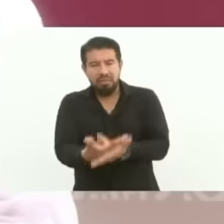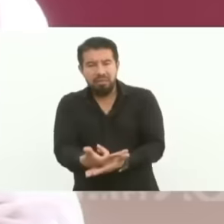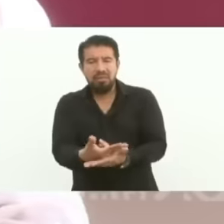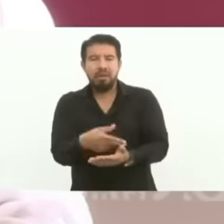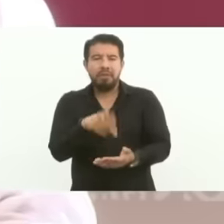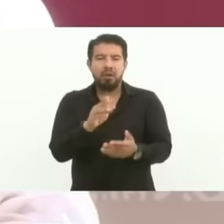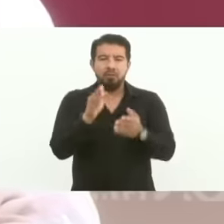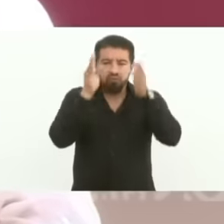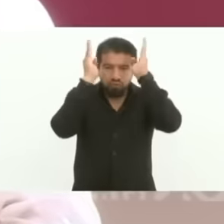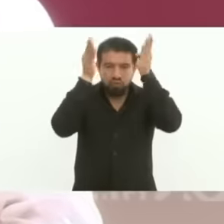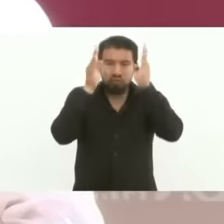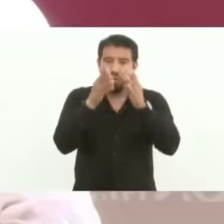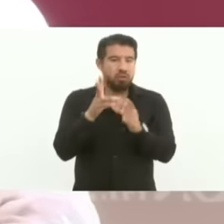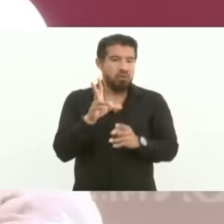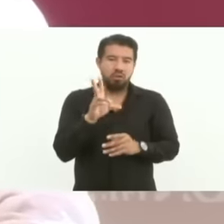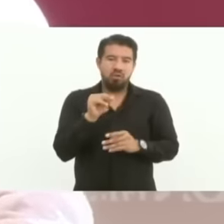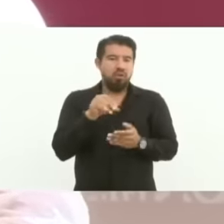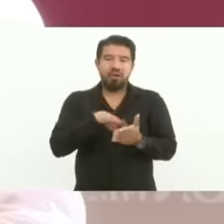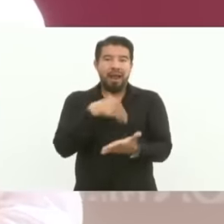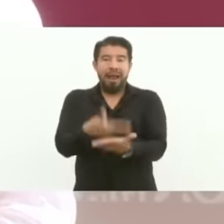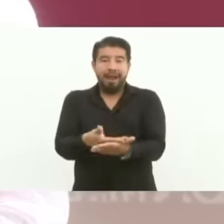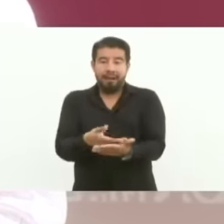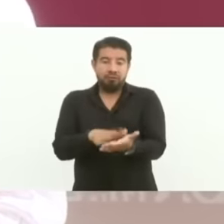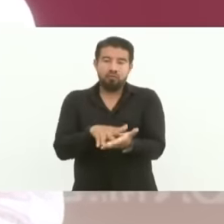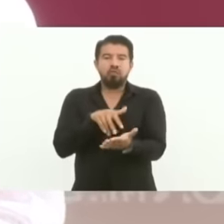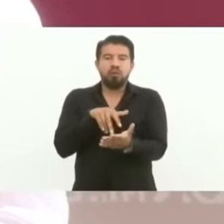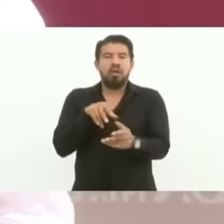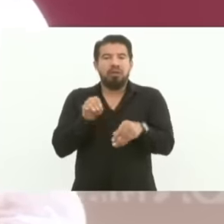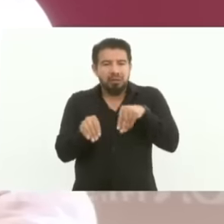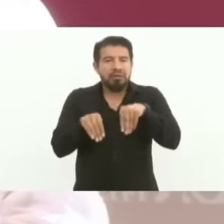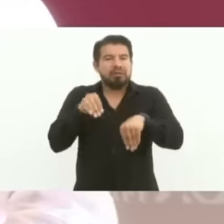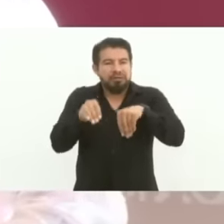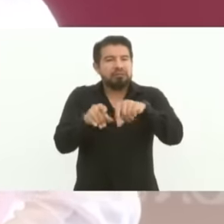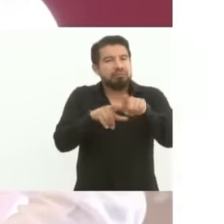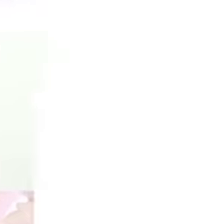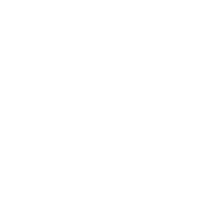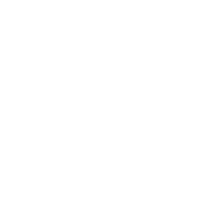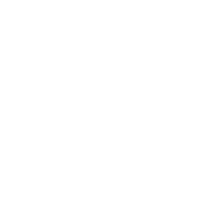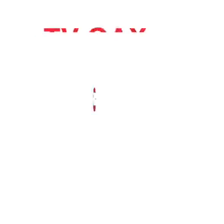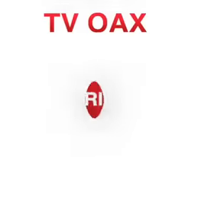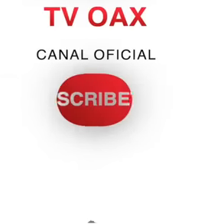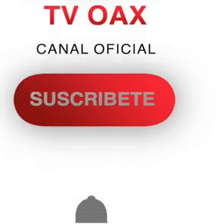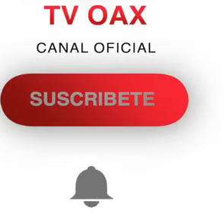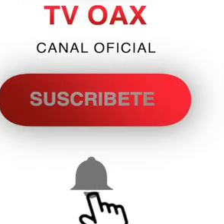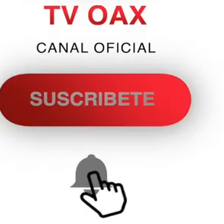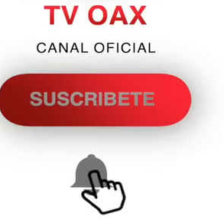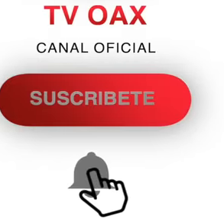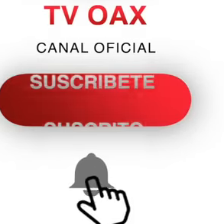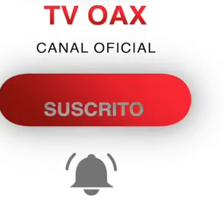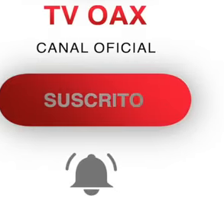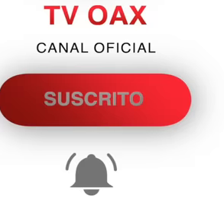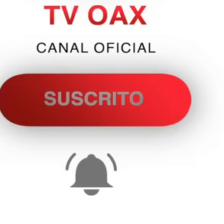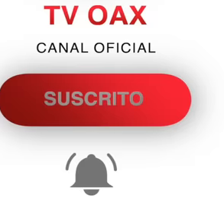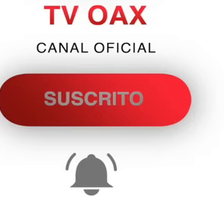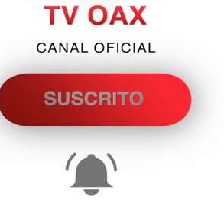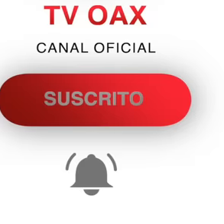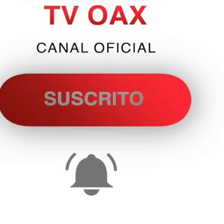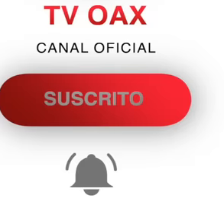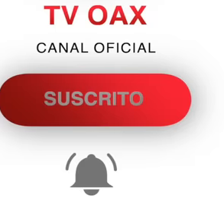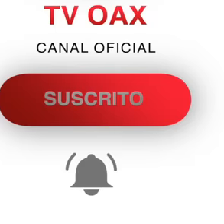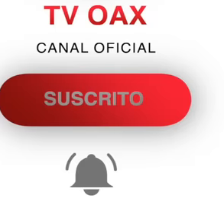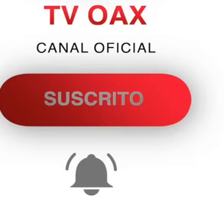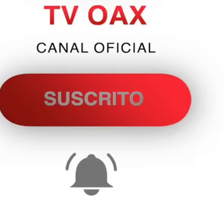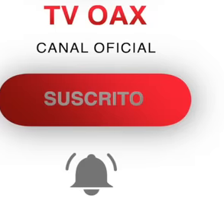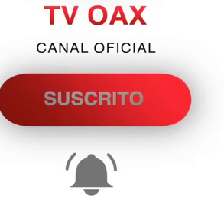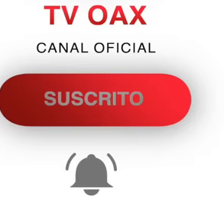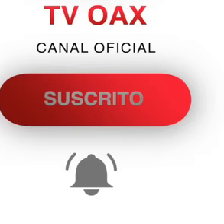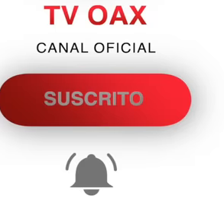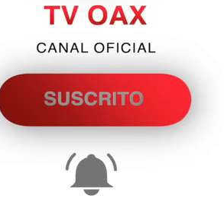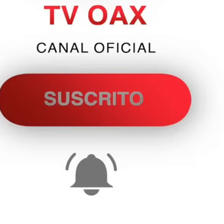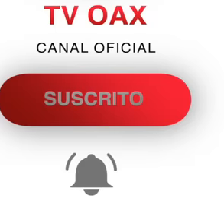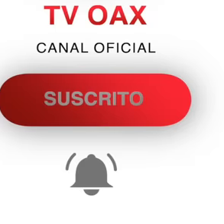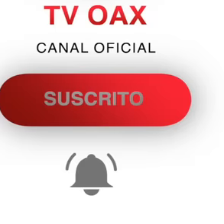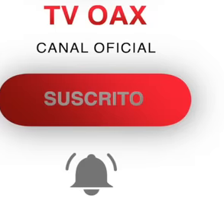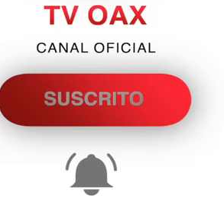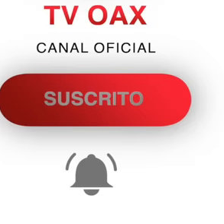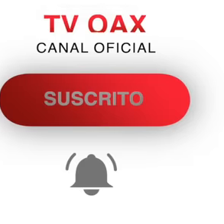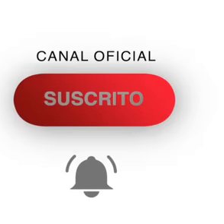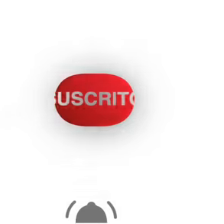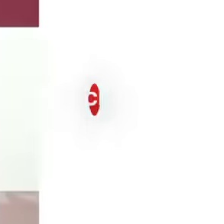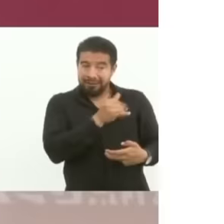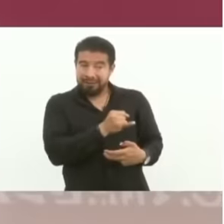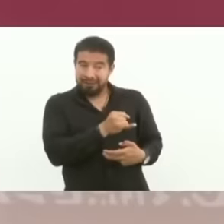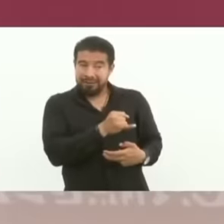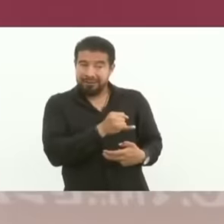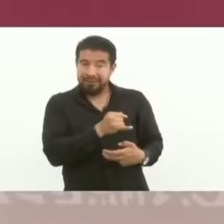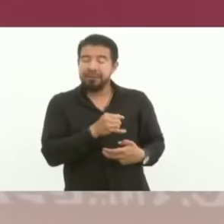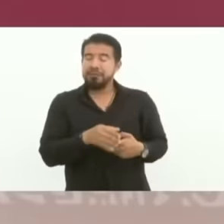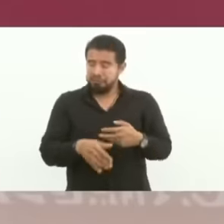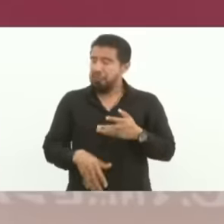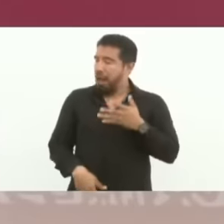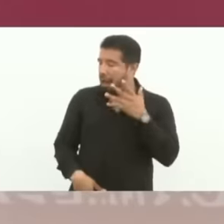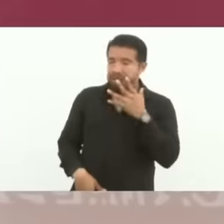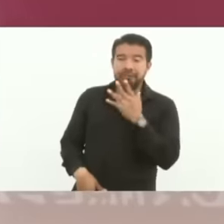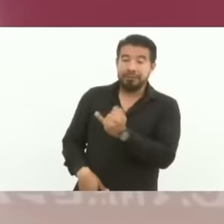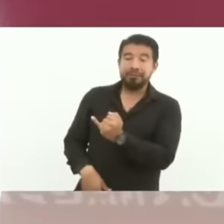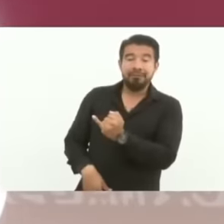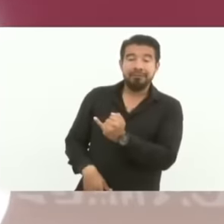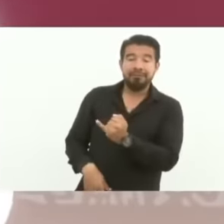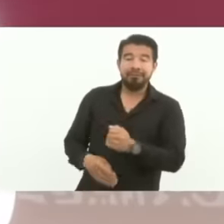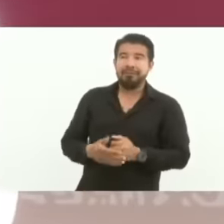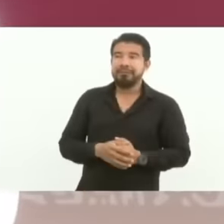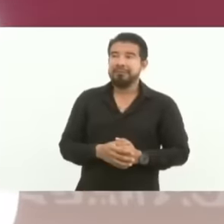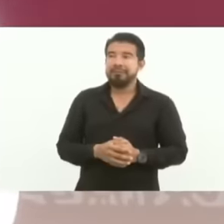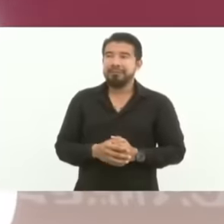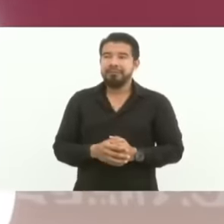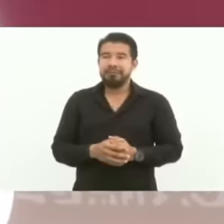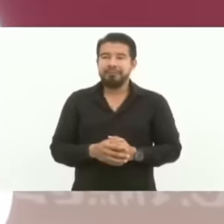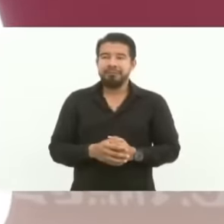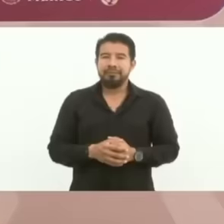his secretary told him this truth is that this is how this The mule does not fall off the cliff This is how this is yes and